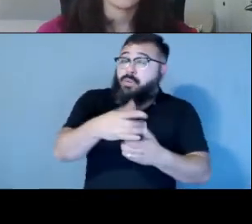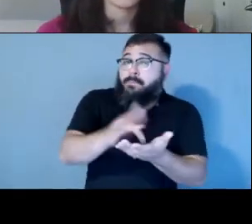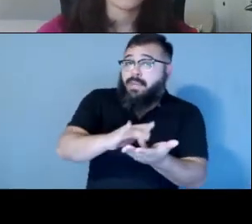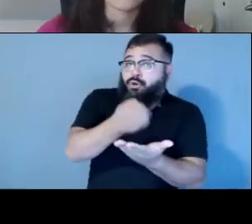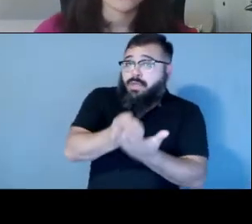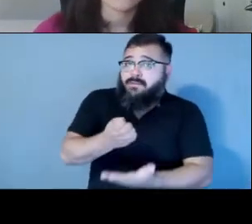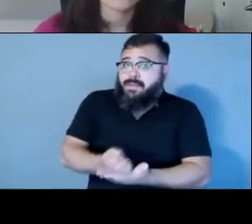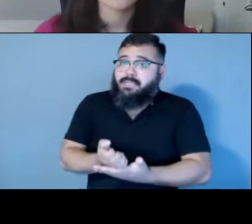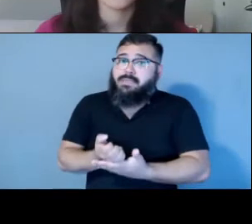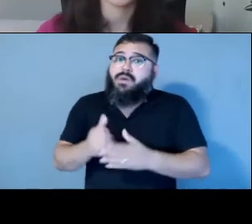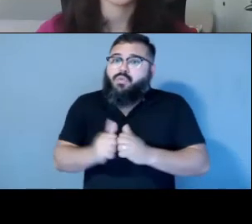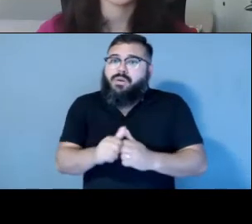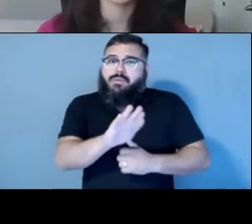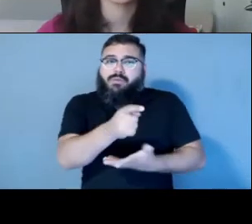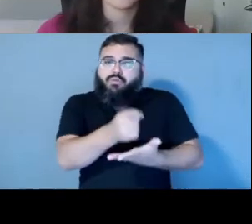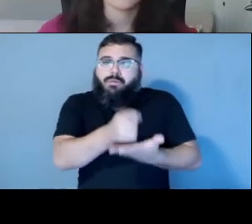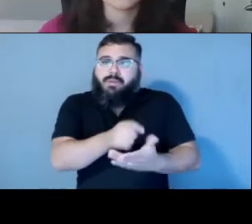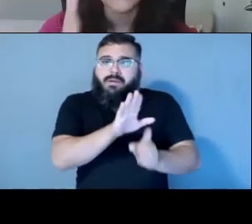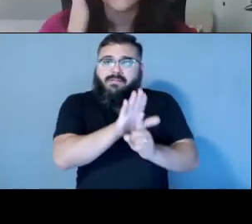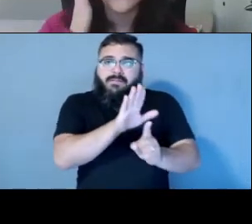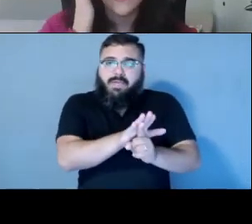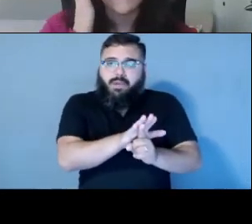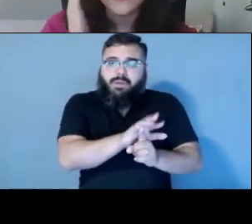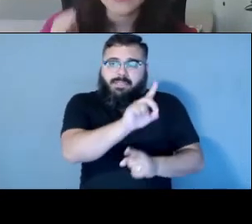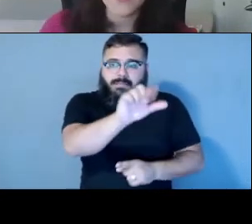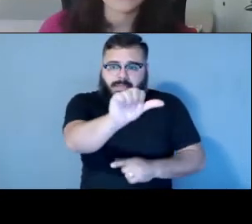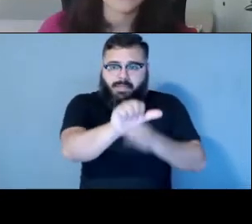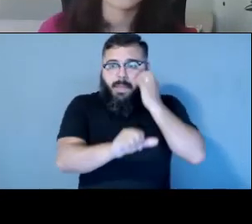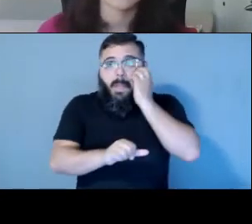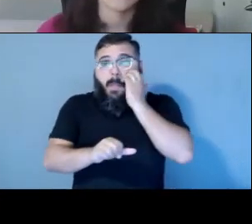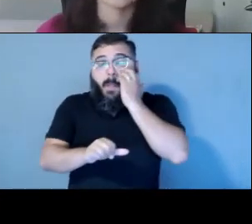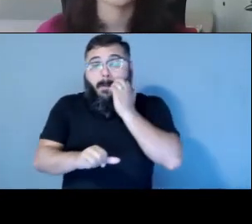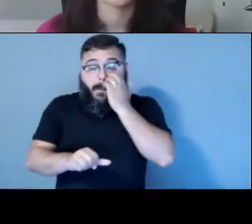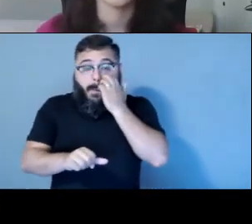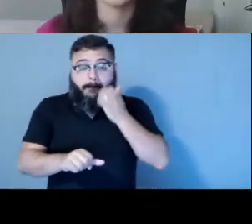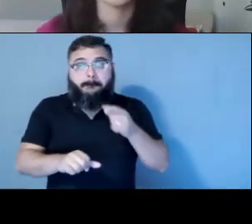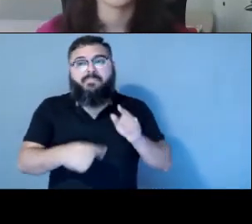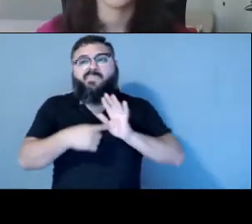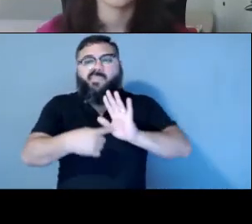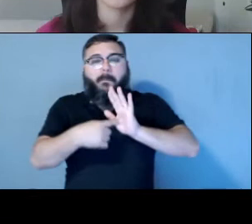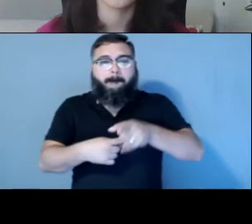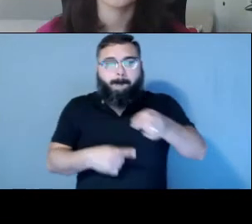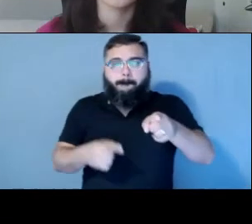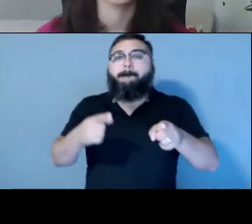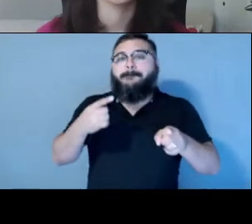in the treatment of whatever the disability is. In this example, we have epilepsy as the disability that we're using.